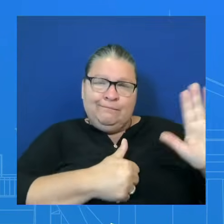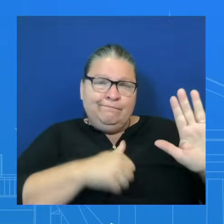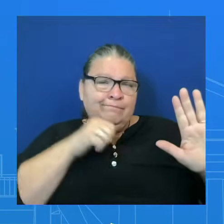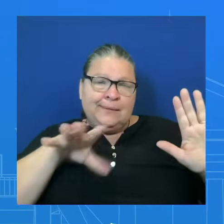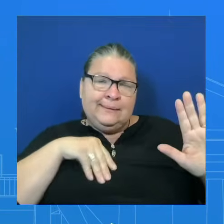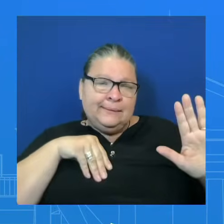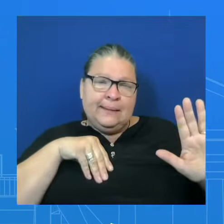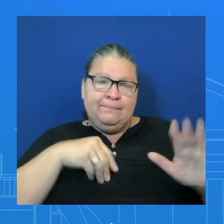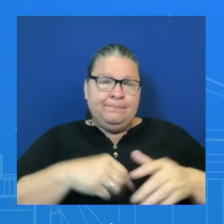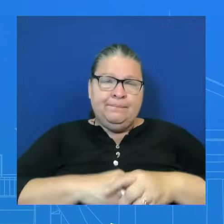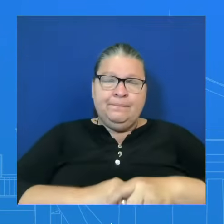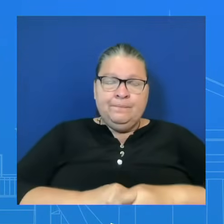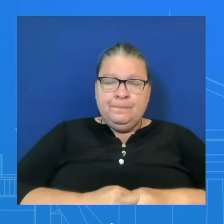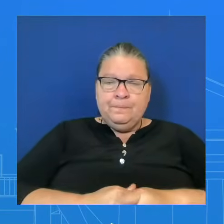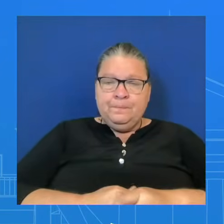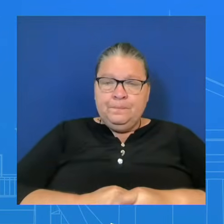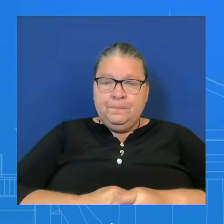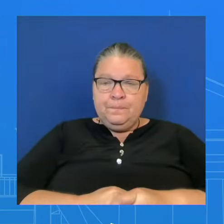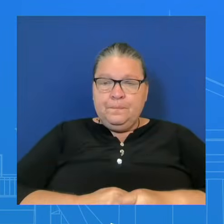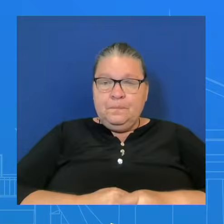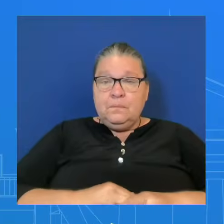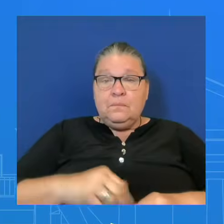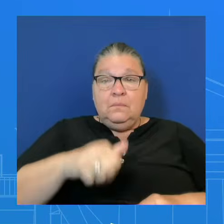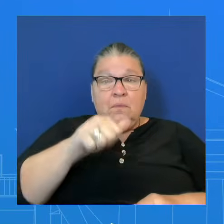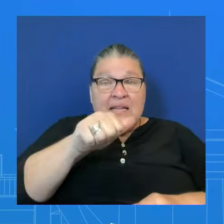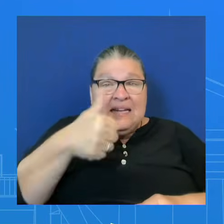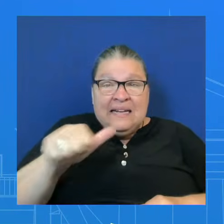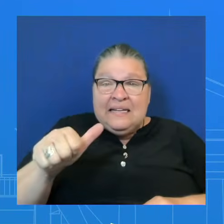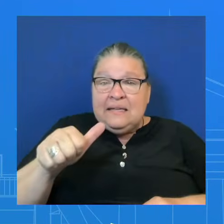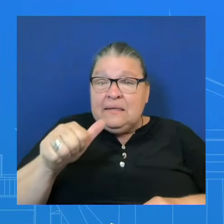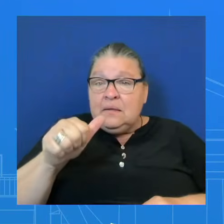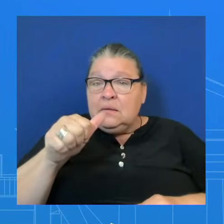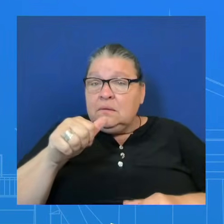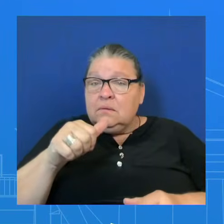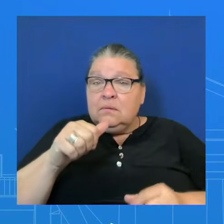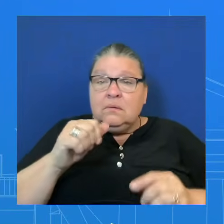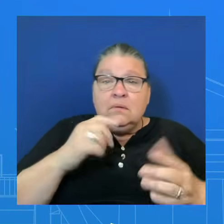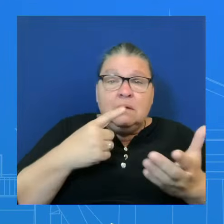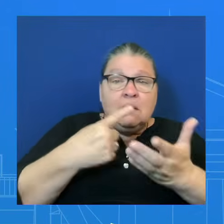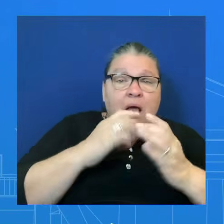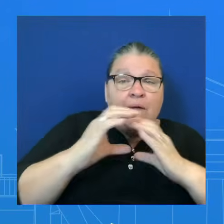between U.S. and Chinese officials ? Mr. Kirby: Well, I think you know we have two officials in Beijing right now.